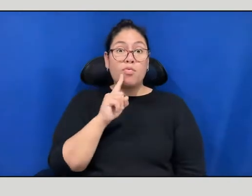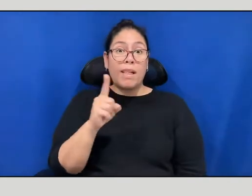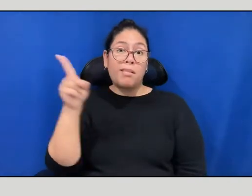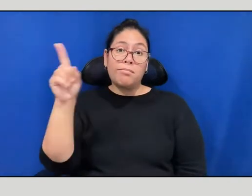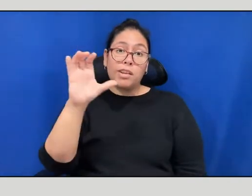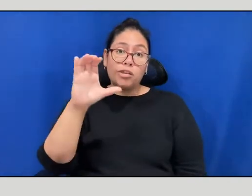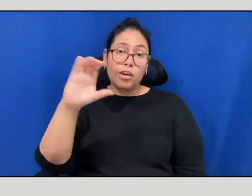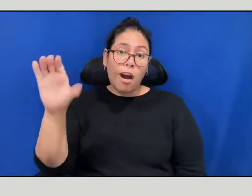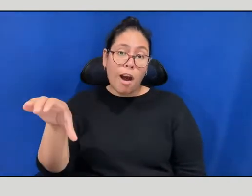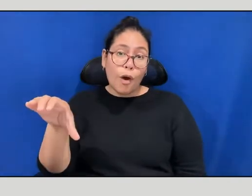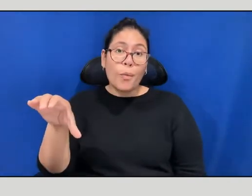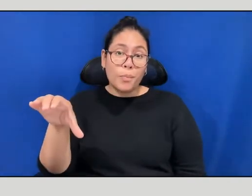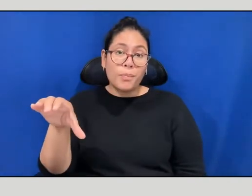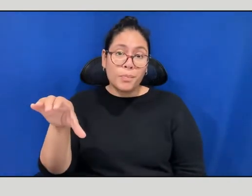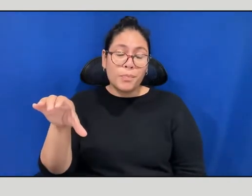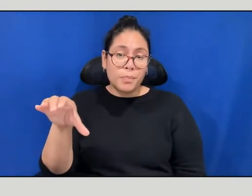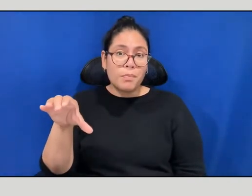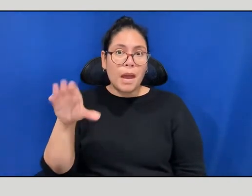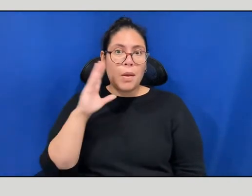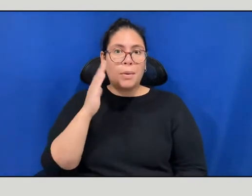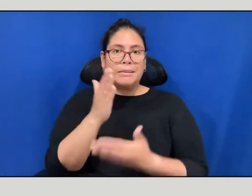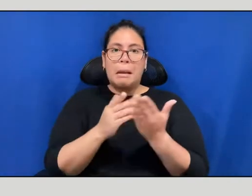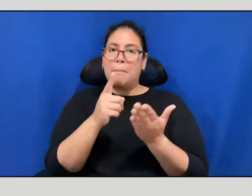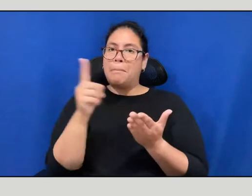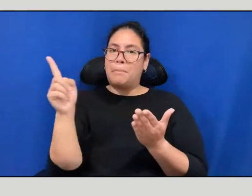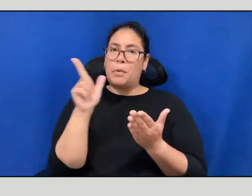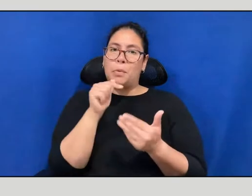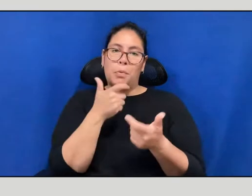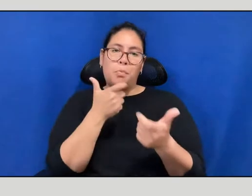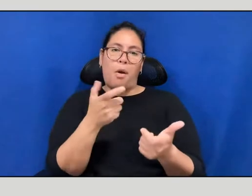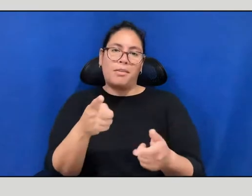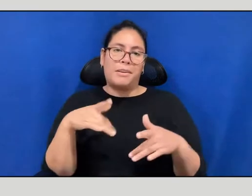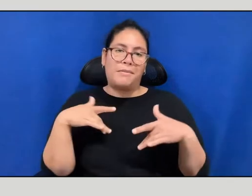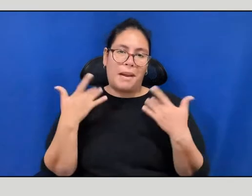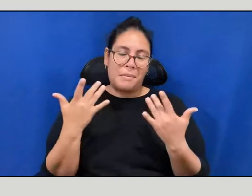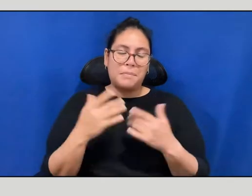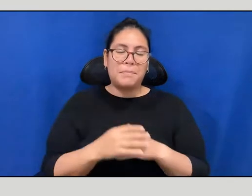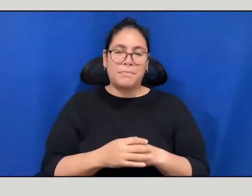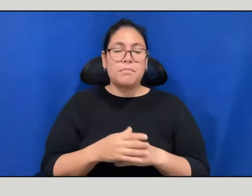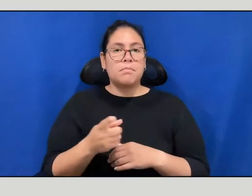I know some of them are watching. For me, that's where I discovered what diaspora meant,